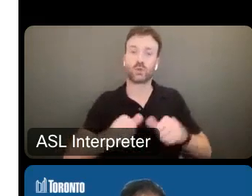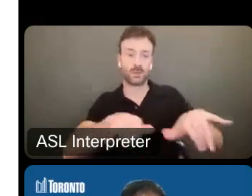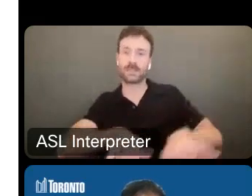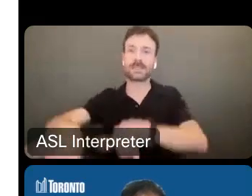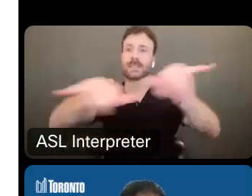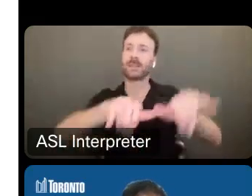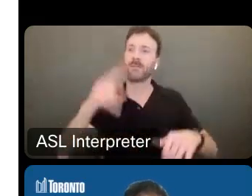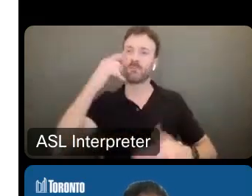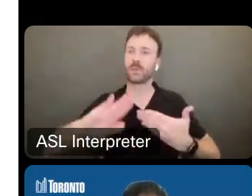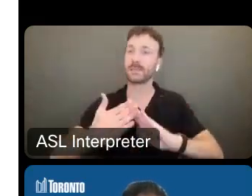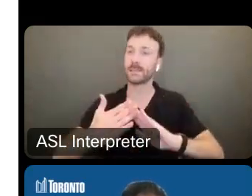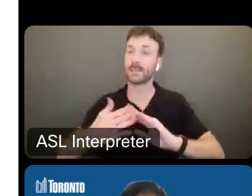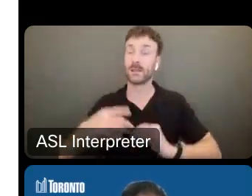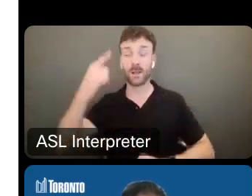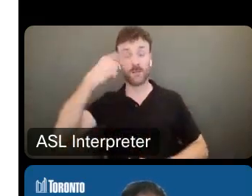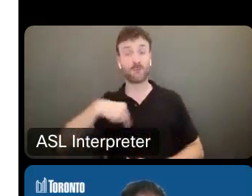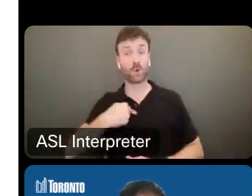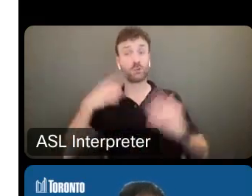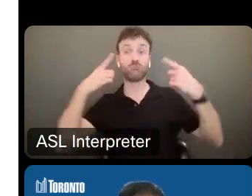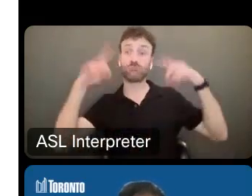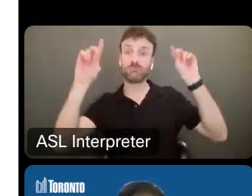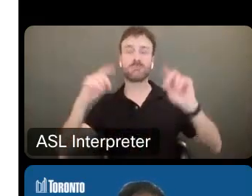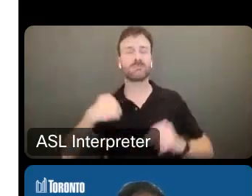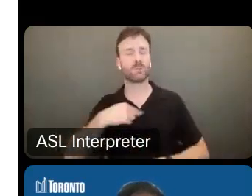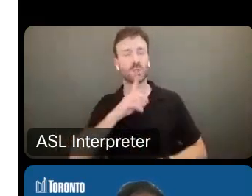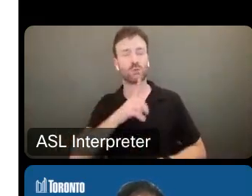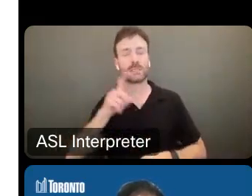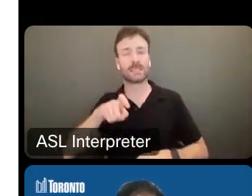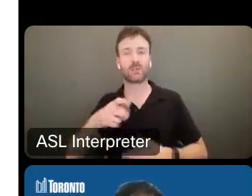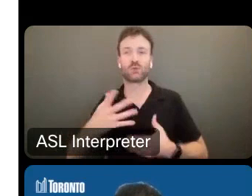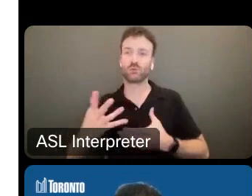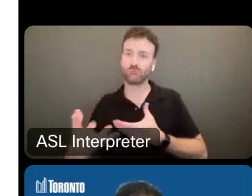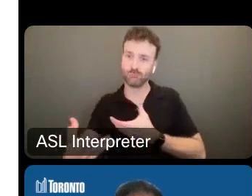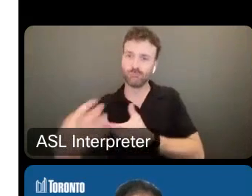And again, for us to achieve that, we really need to be engaging with some of you on this